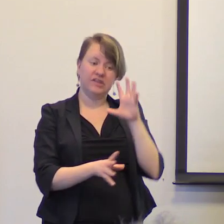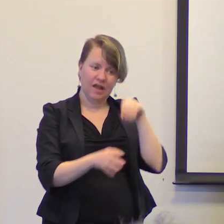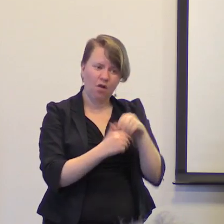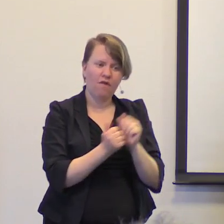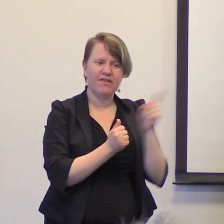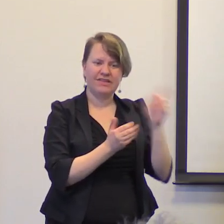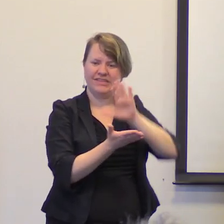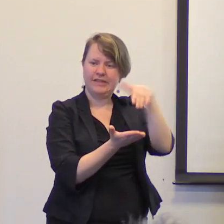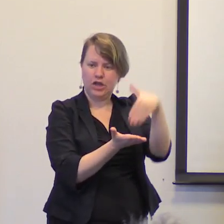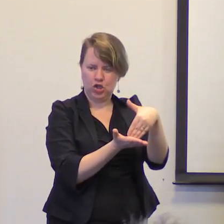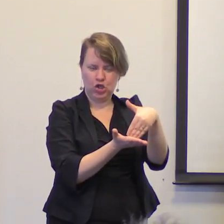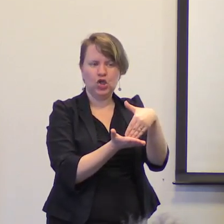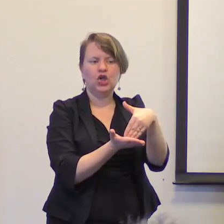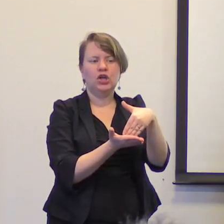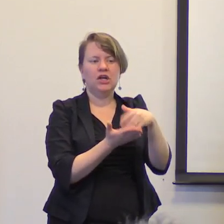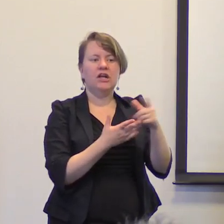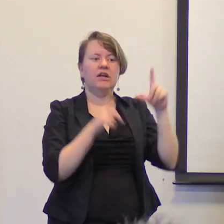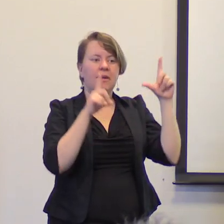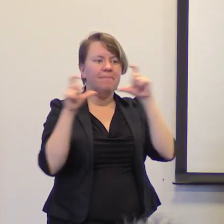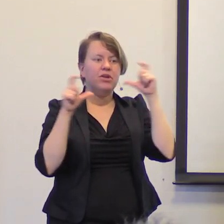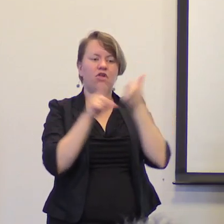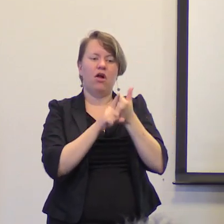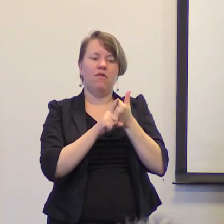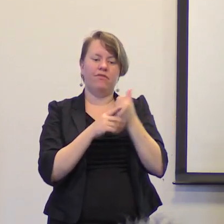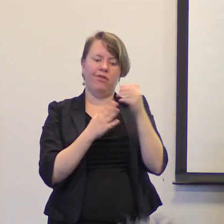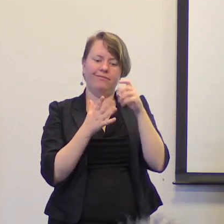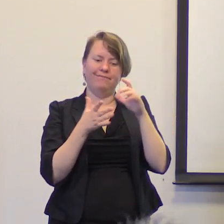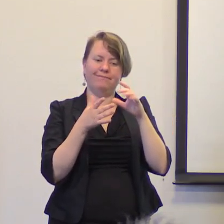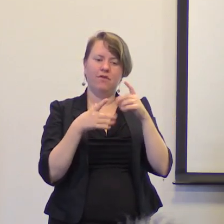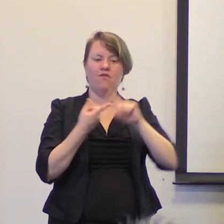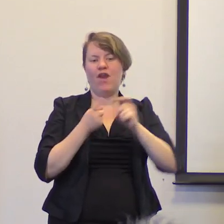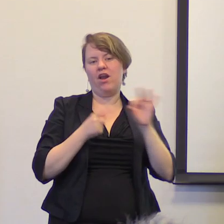and this is a picture of the amicus brief, the friend of the court brief, that the Korematsu